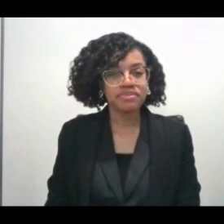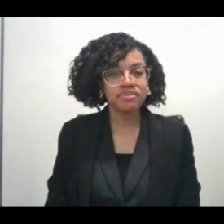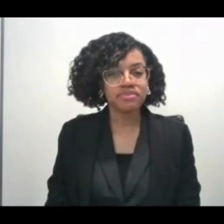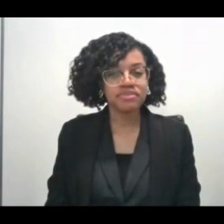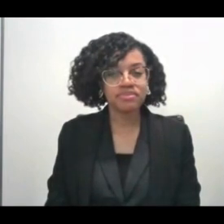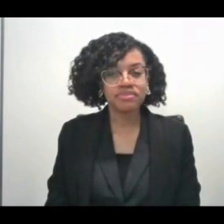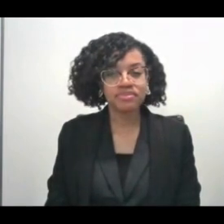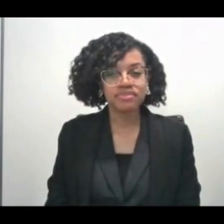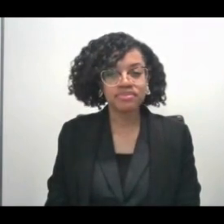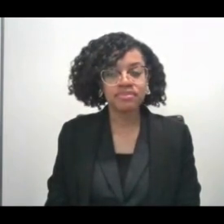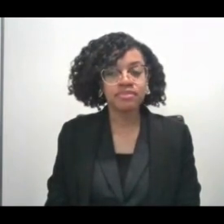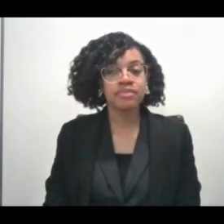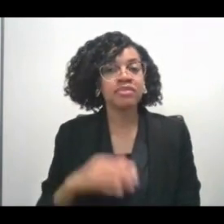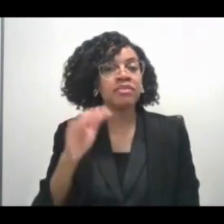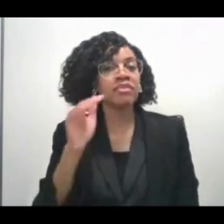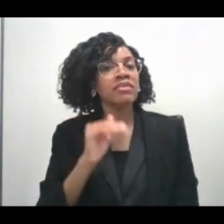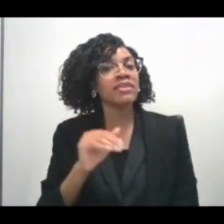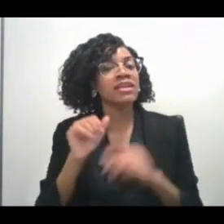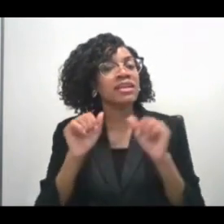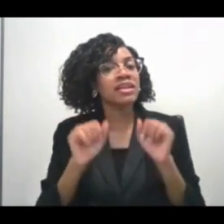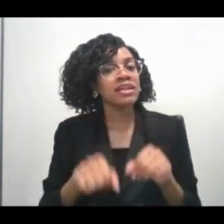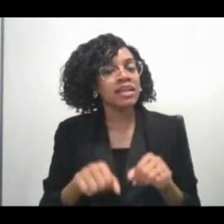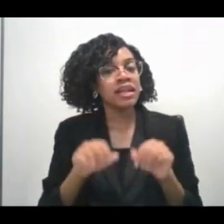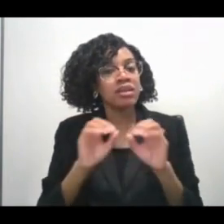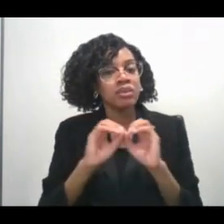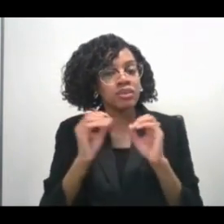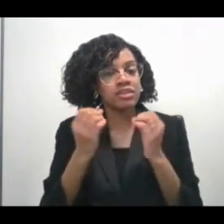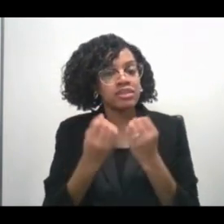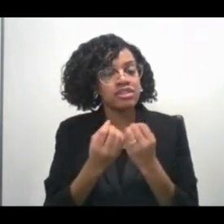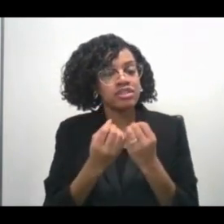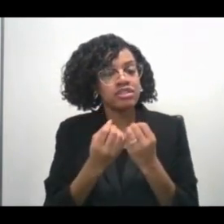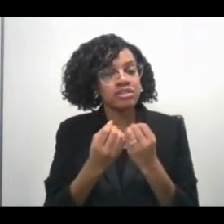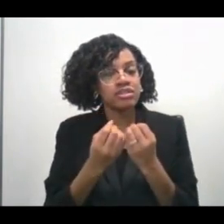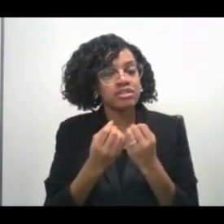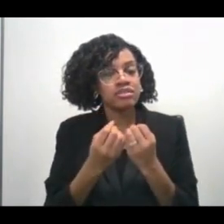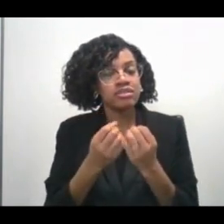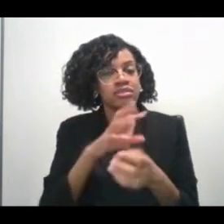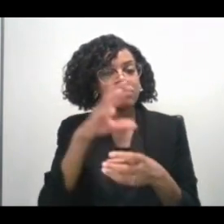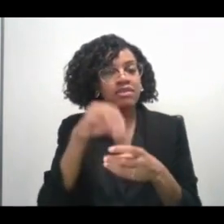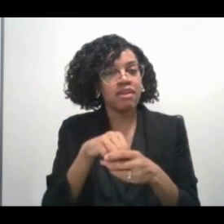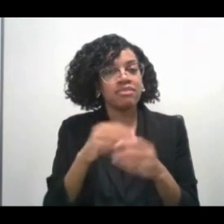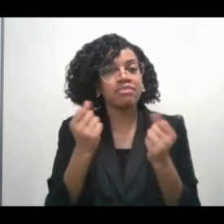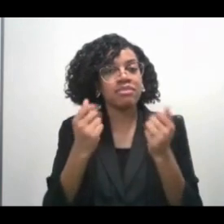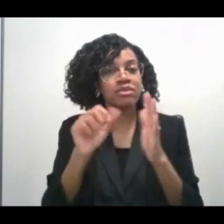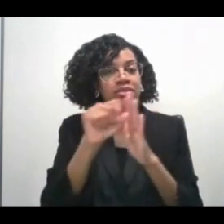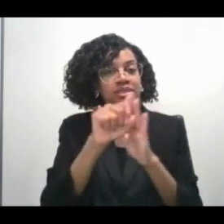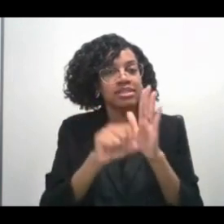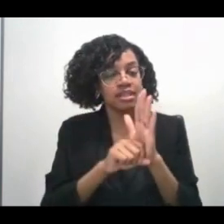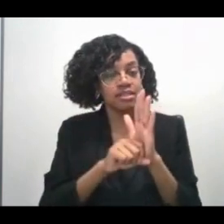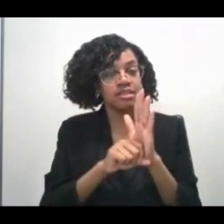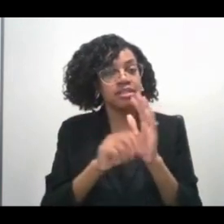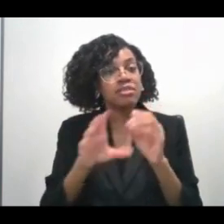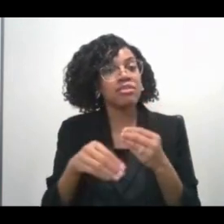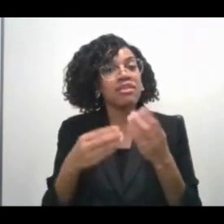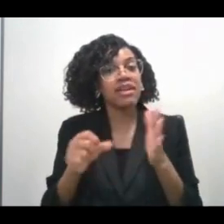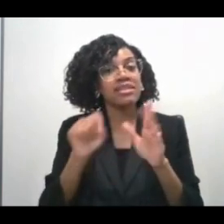Amara Davis: Can an organization with presence in multiple states list scenarios for each state within the proposal or apply